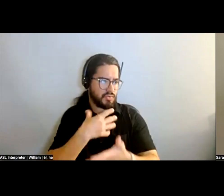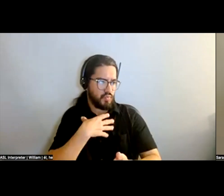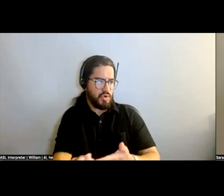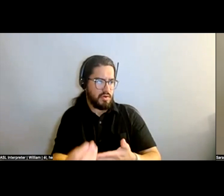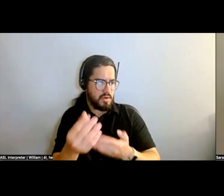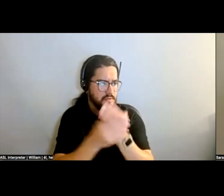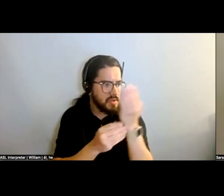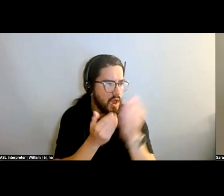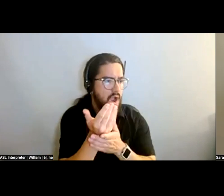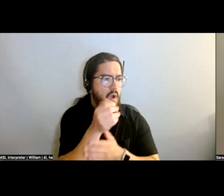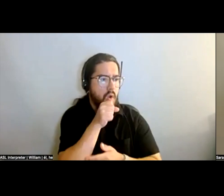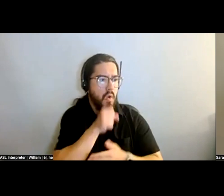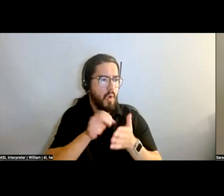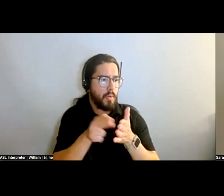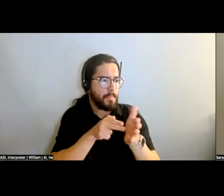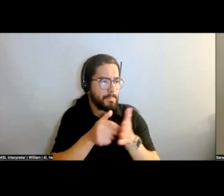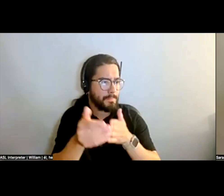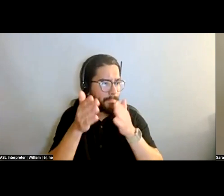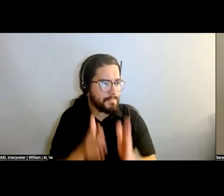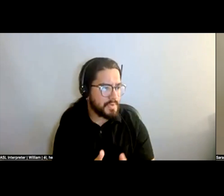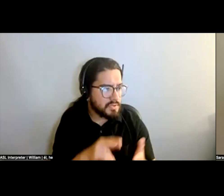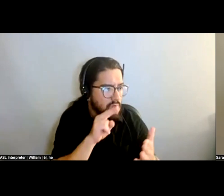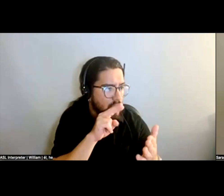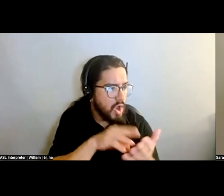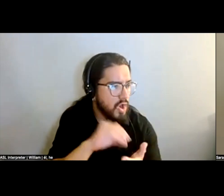the teenager tattooed burning and darkness on the same arm